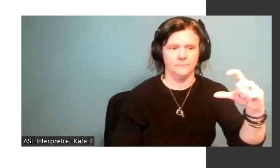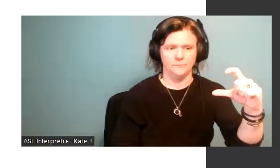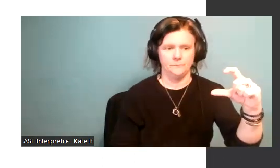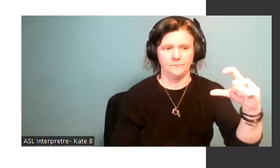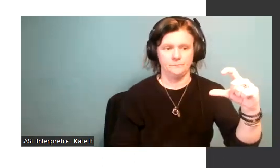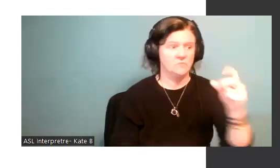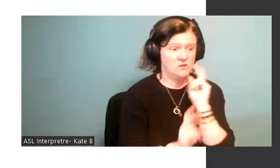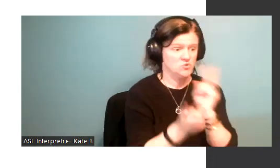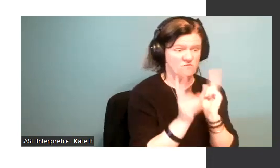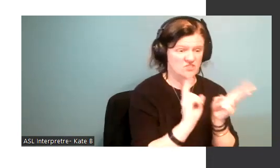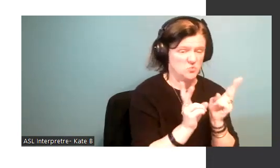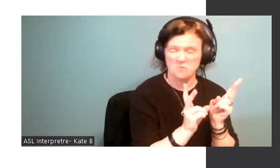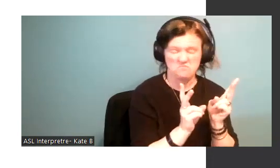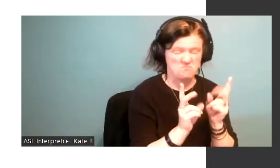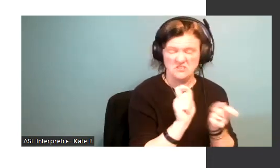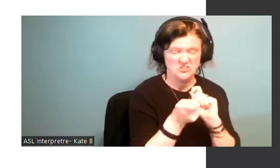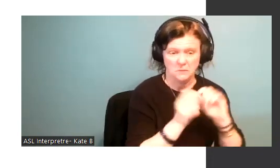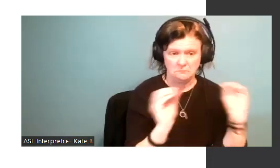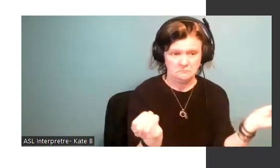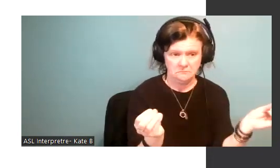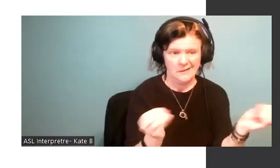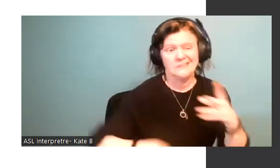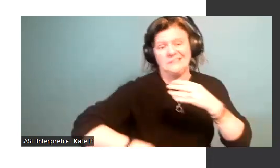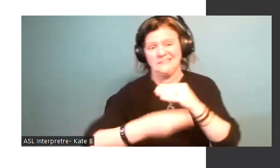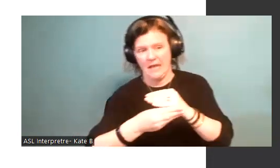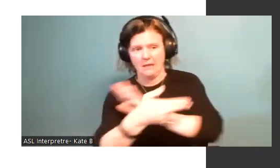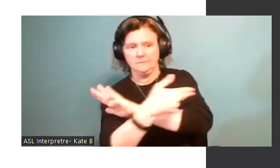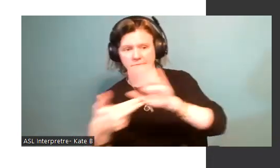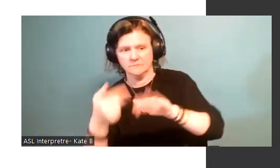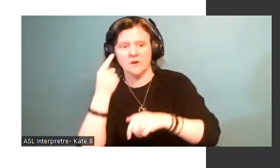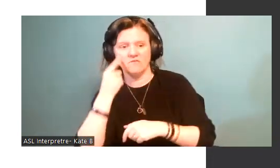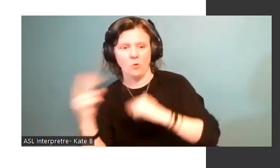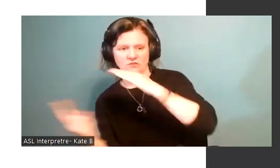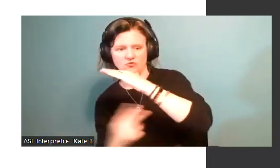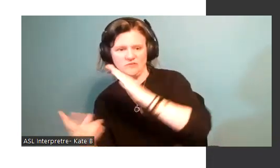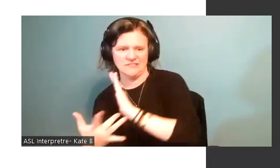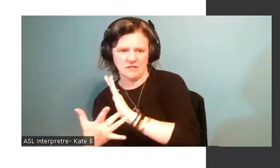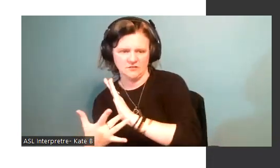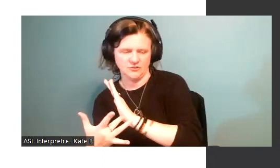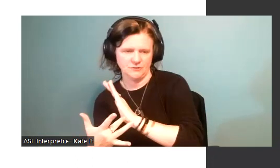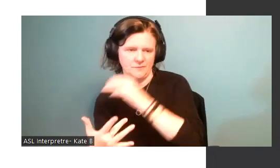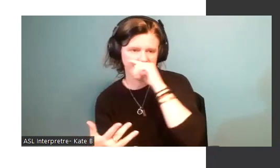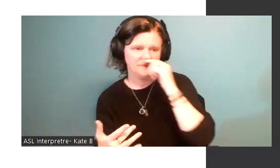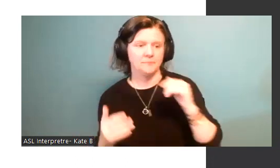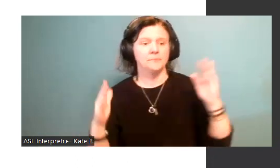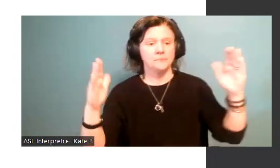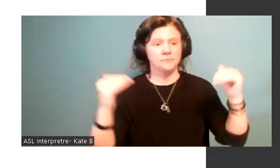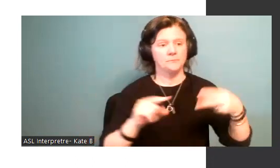for those who are not using a screen reader, they will see a button that says MDTAP. It does not